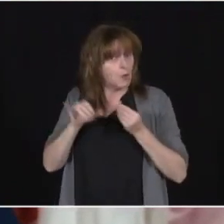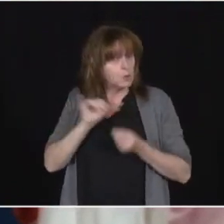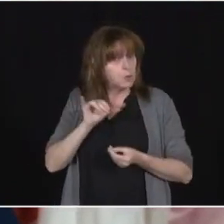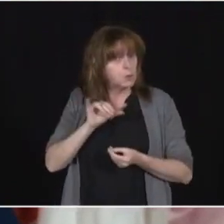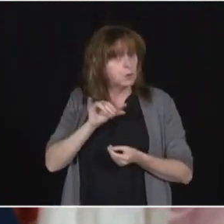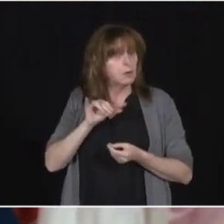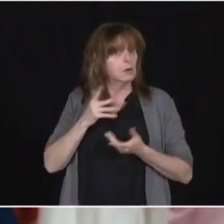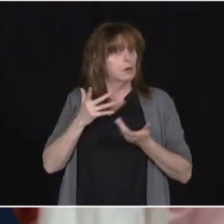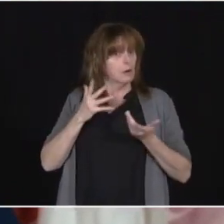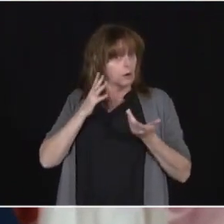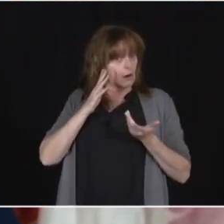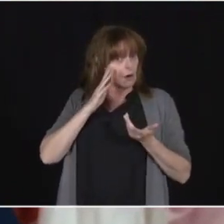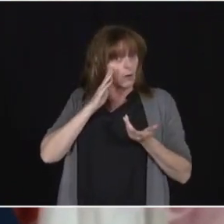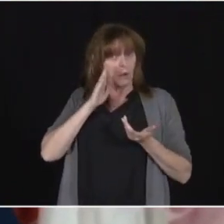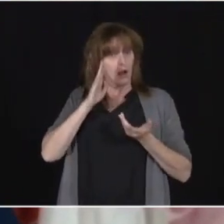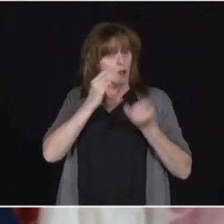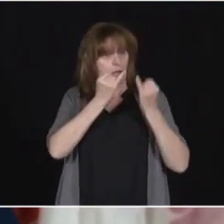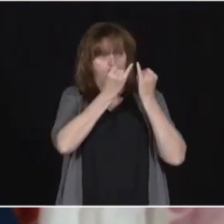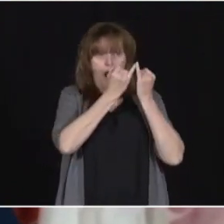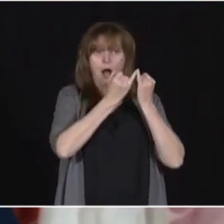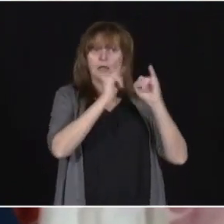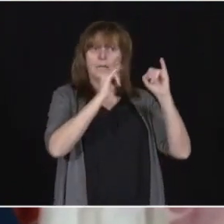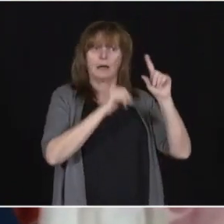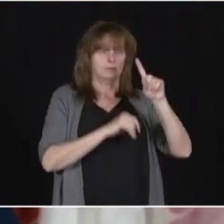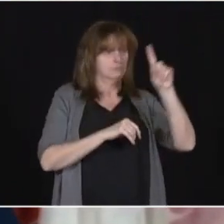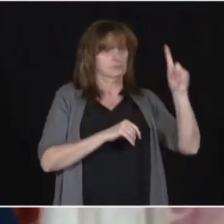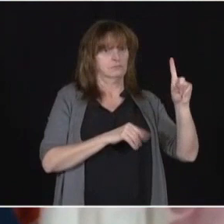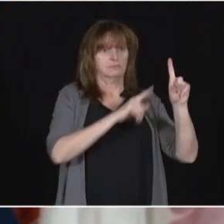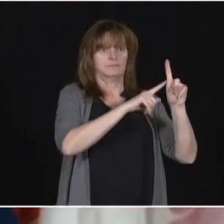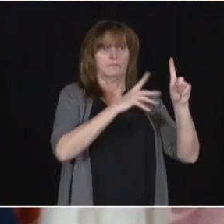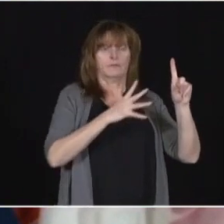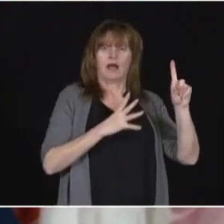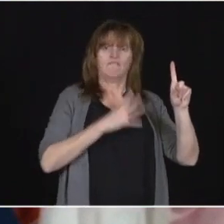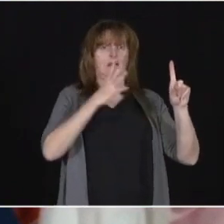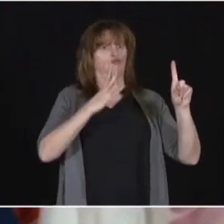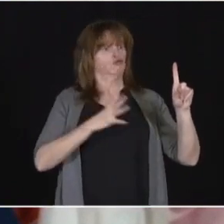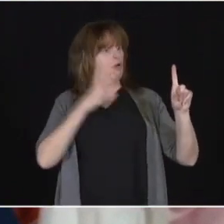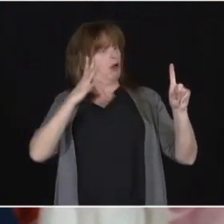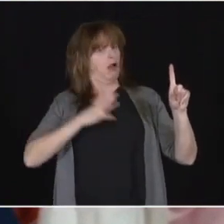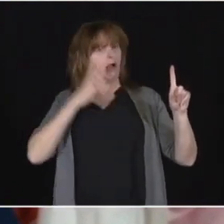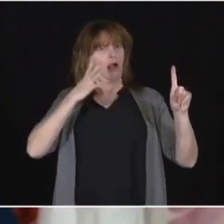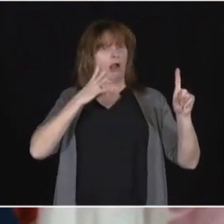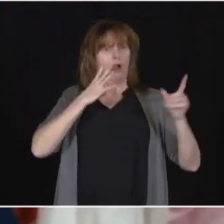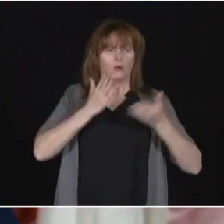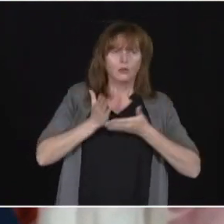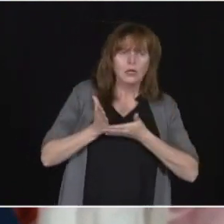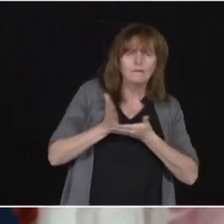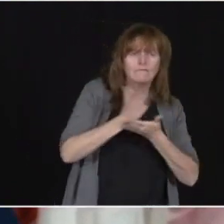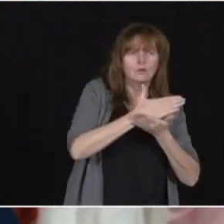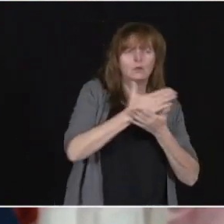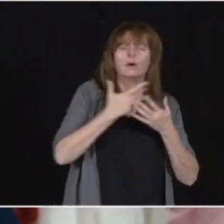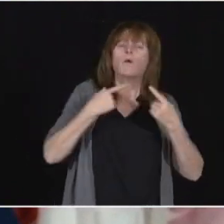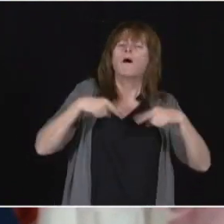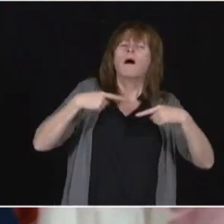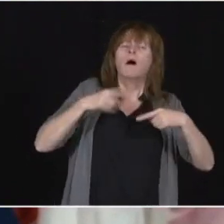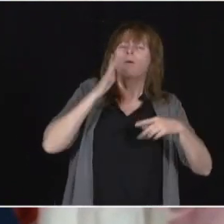or an independent review or formal review? If so, when? Right now Minister Smith is actually looking through the whole process. We are going to continue